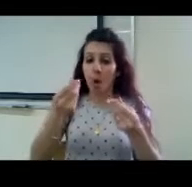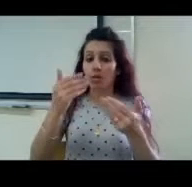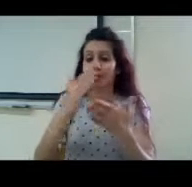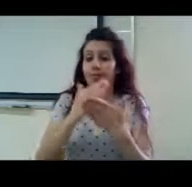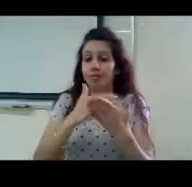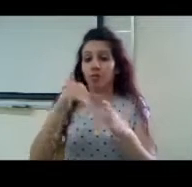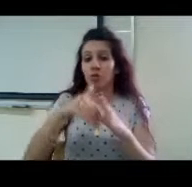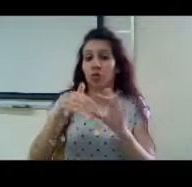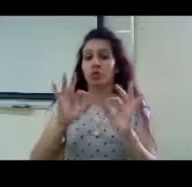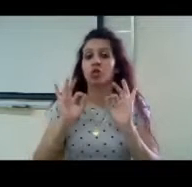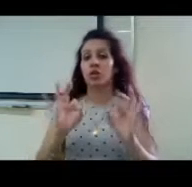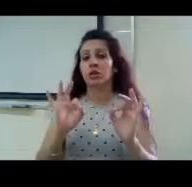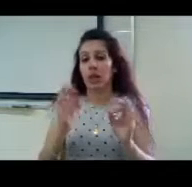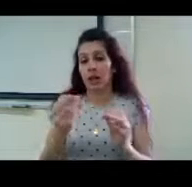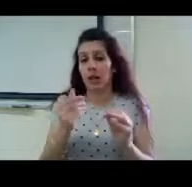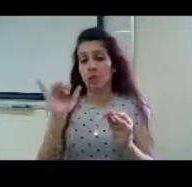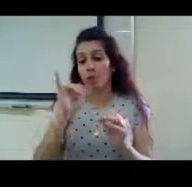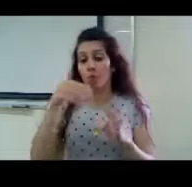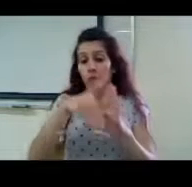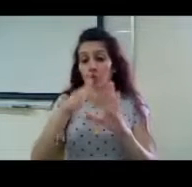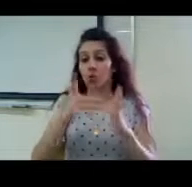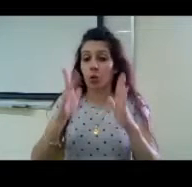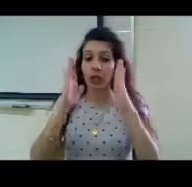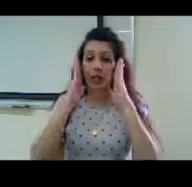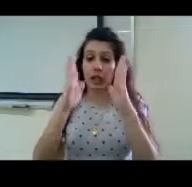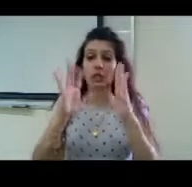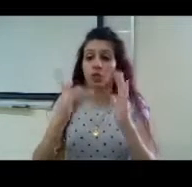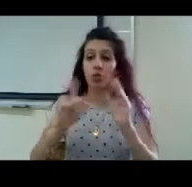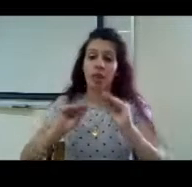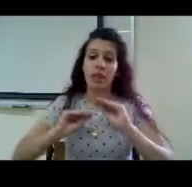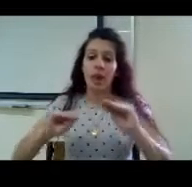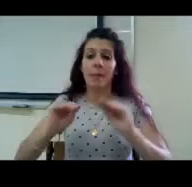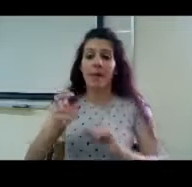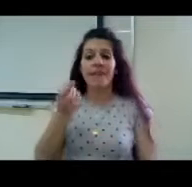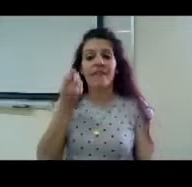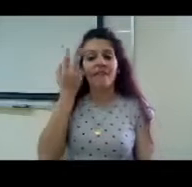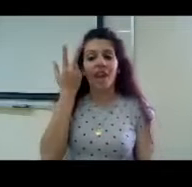responds to the needs in these contexts in this way essential essentially many